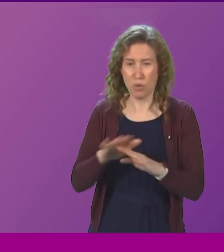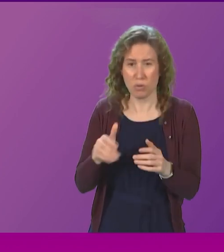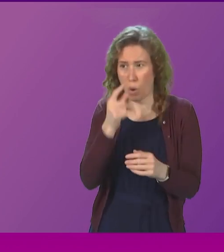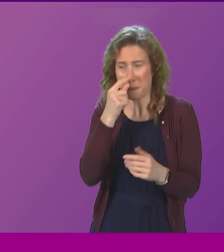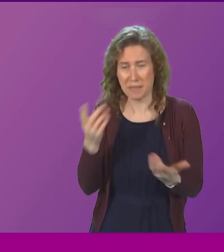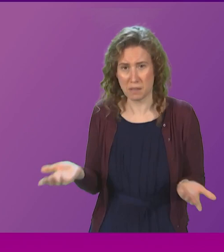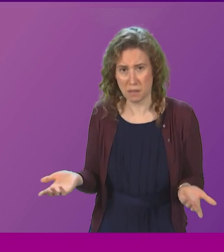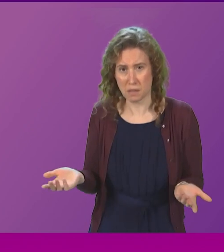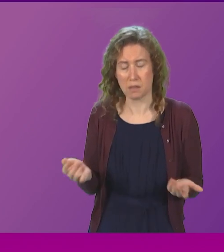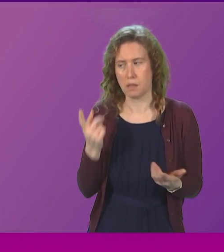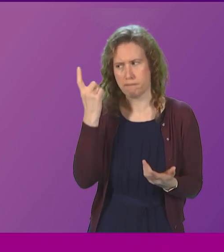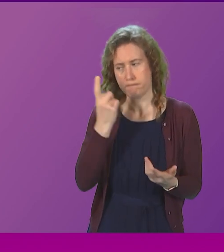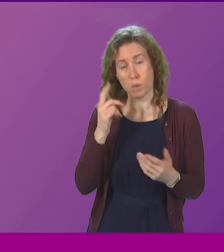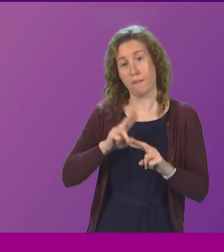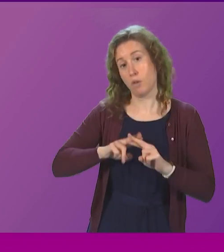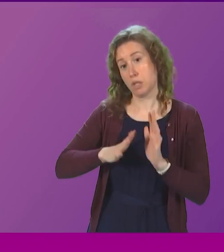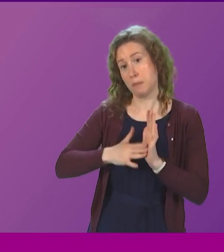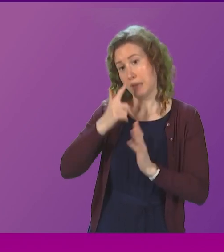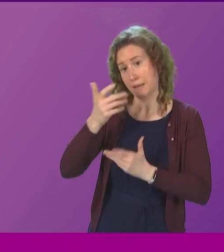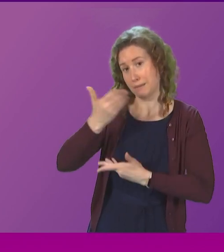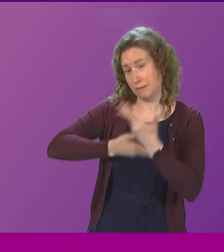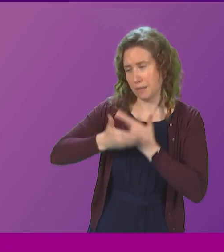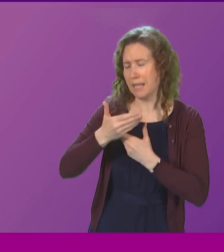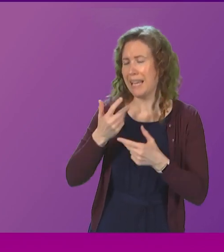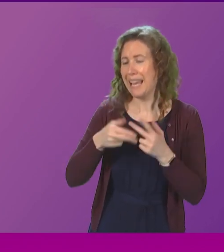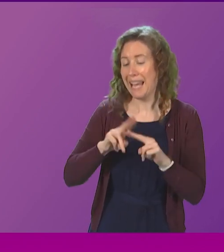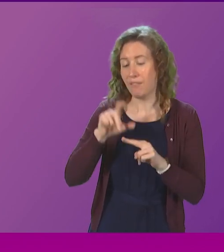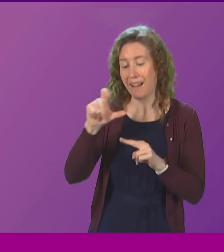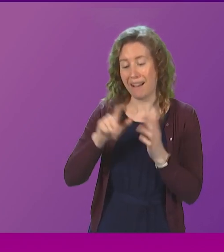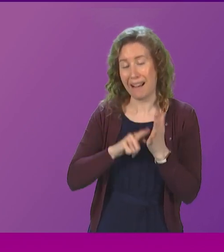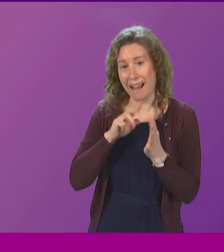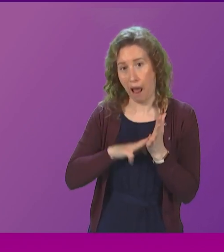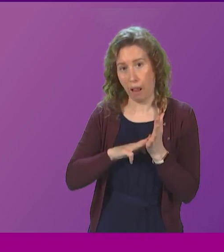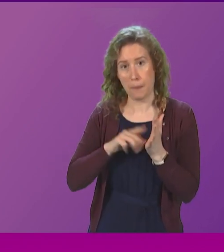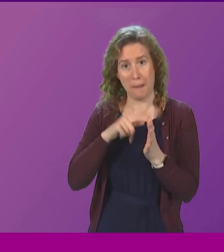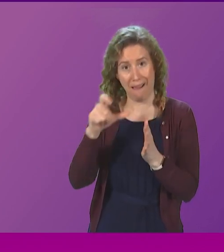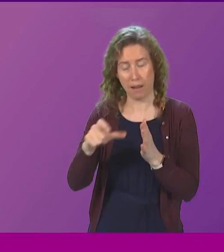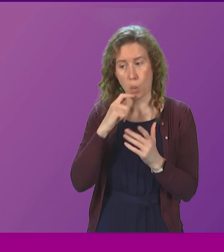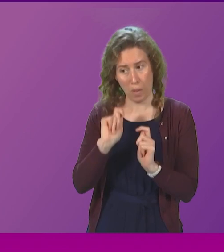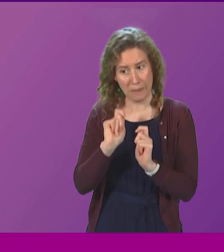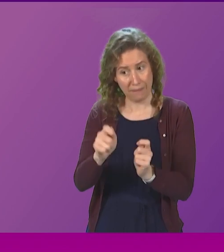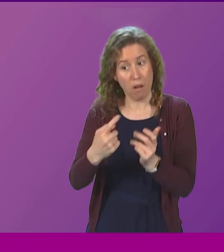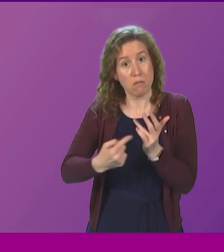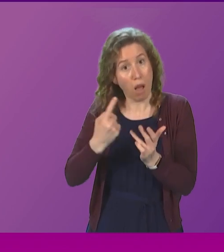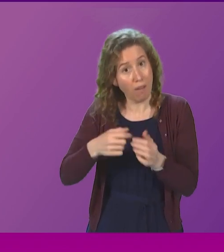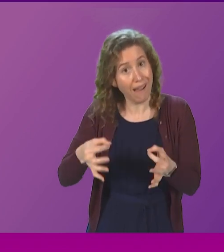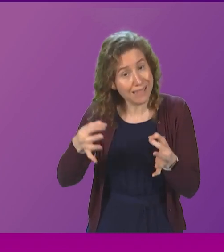Will the First Minister tell us whether CalMac will be awarded another extension?